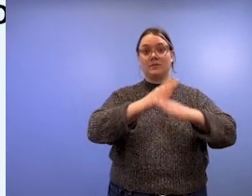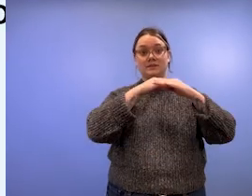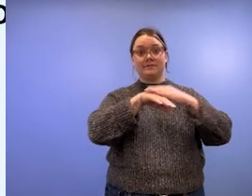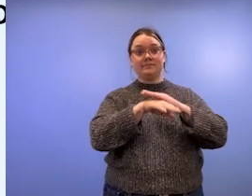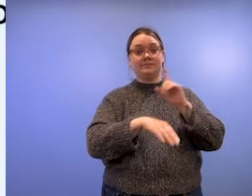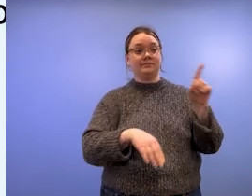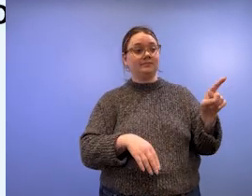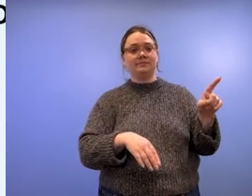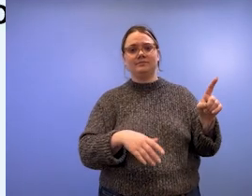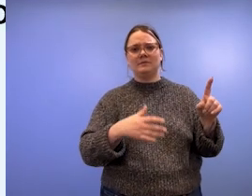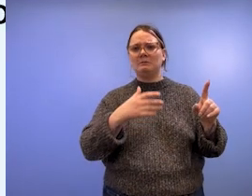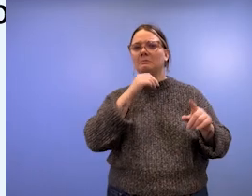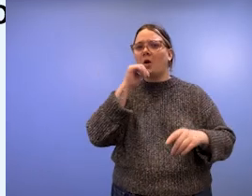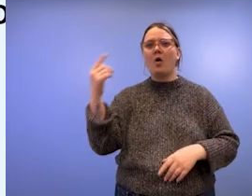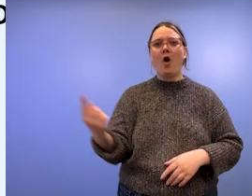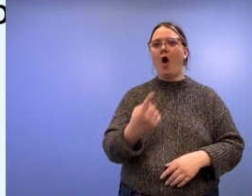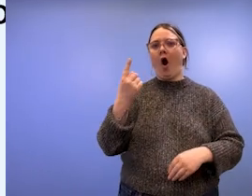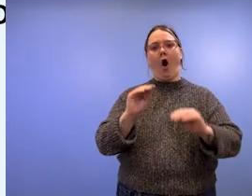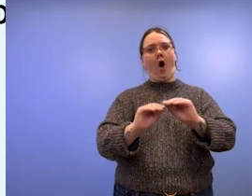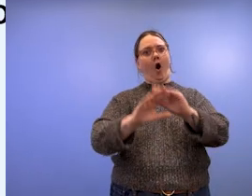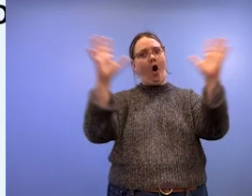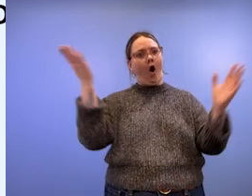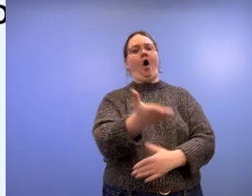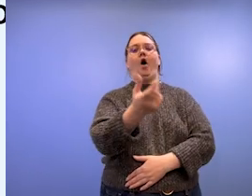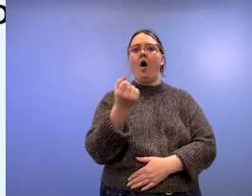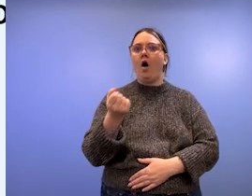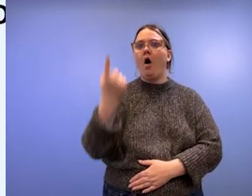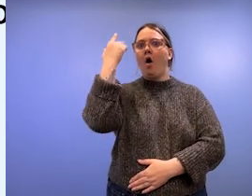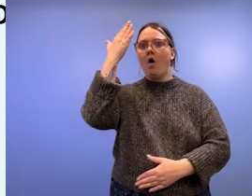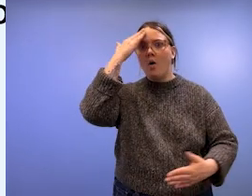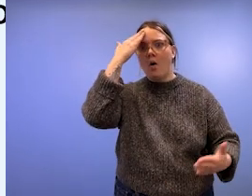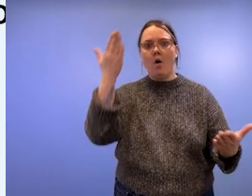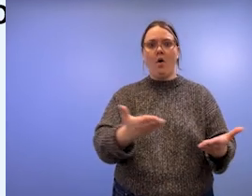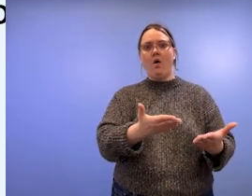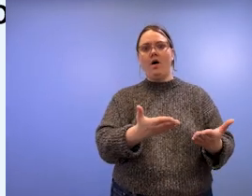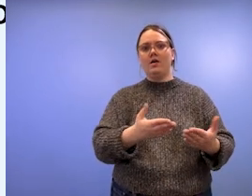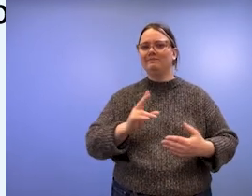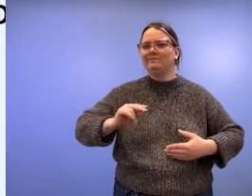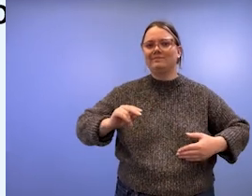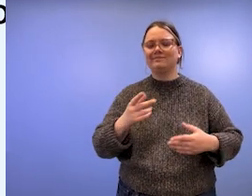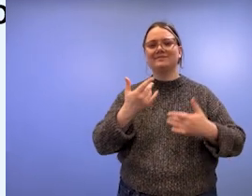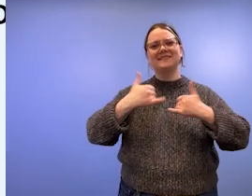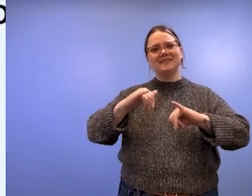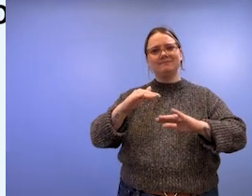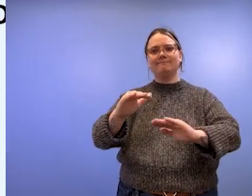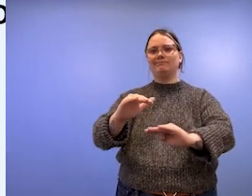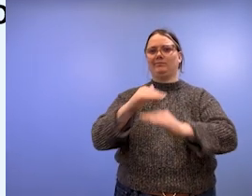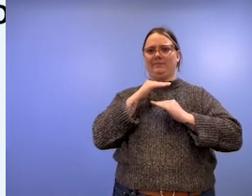So they're also sometimes not obvious to outside observers, but nonetheless still limit